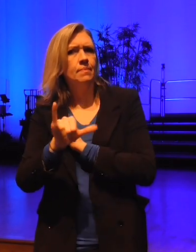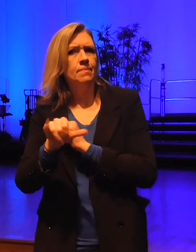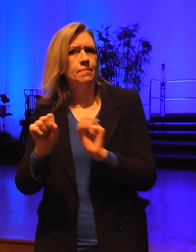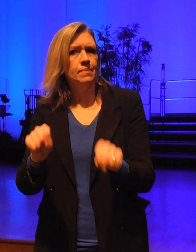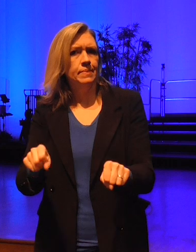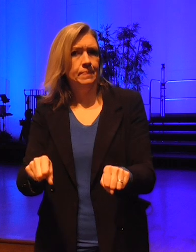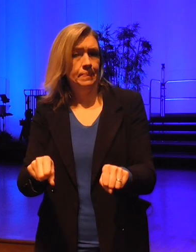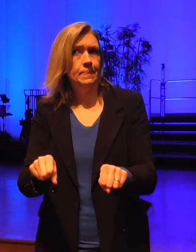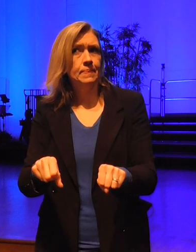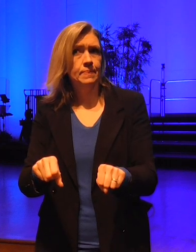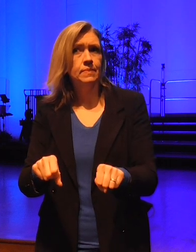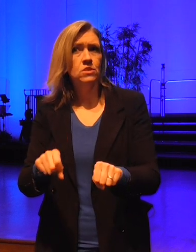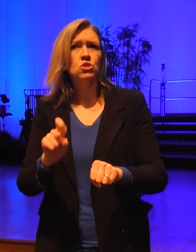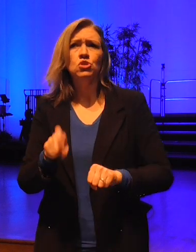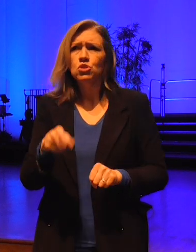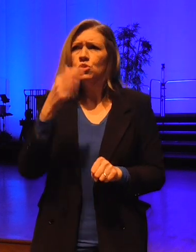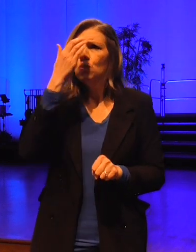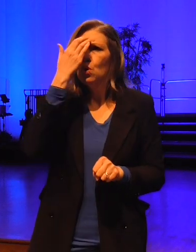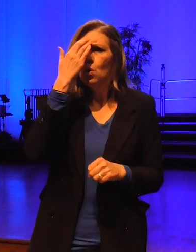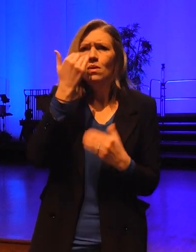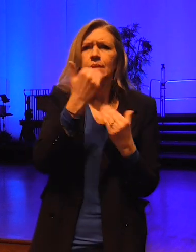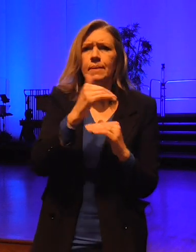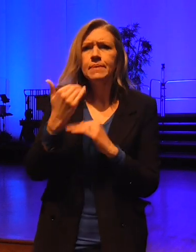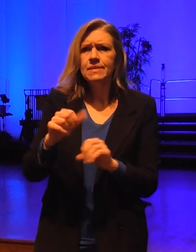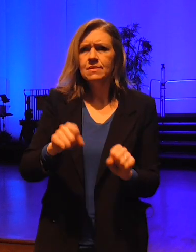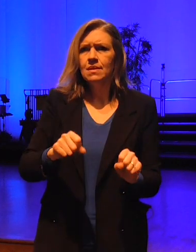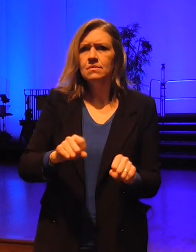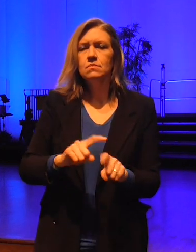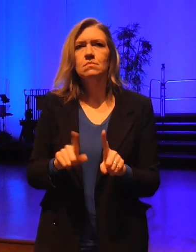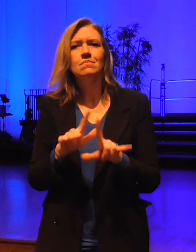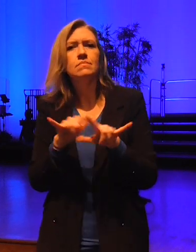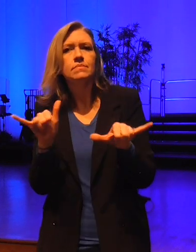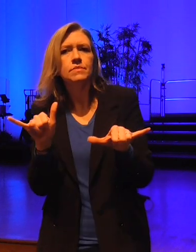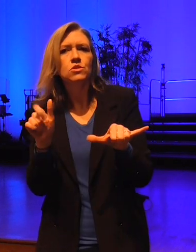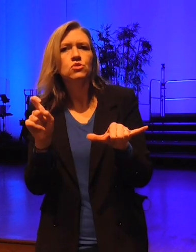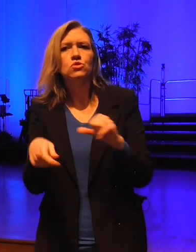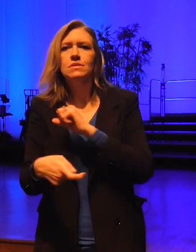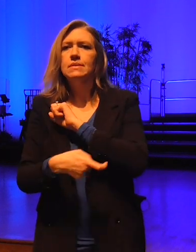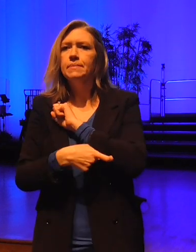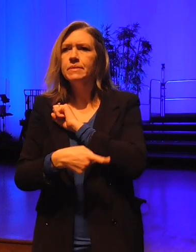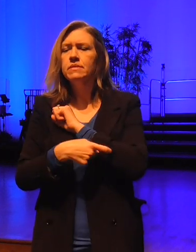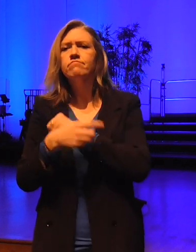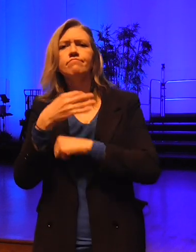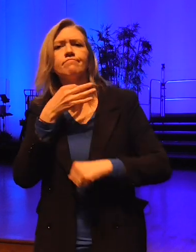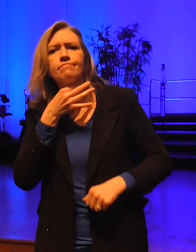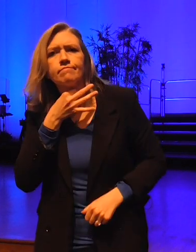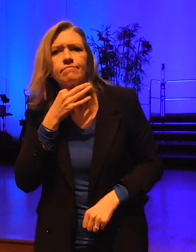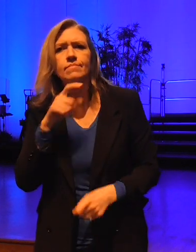we should always know our limitations but we should always be tempted by our possibility our